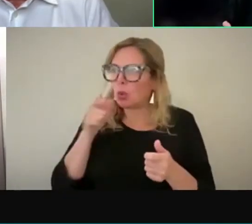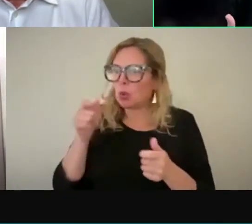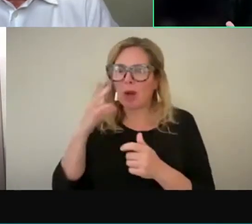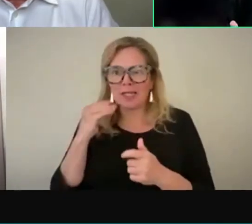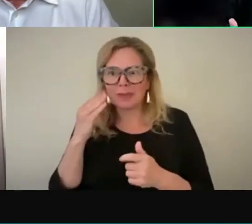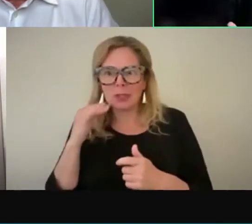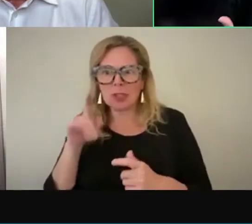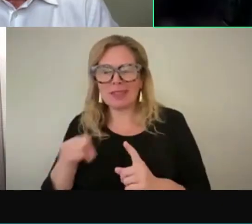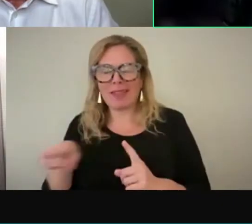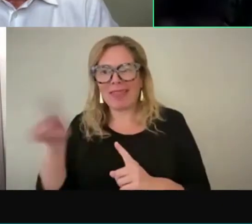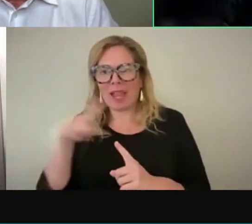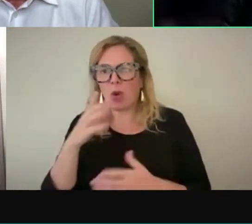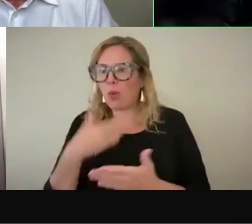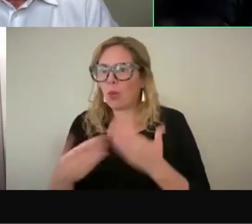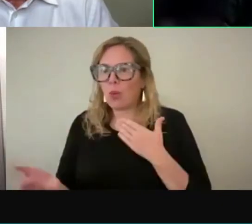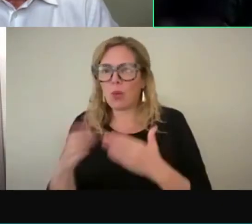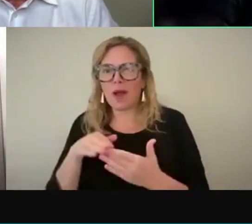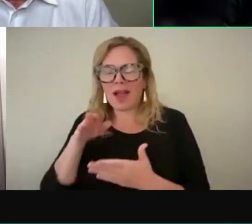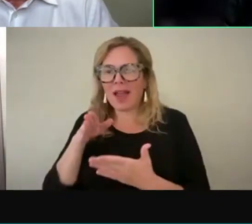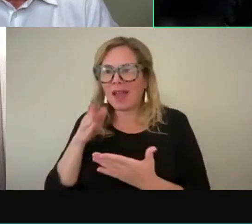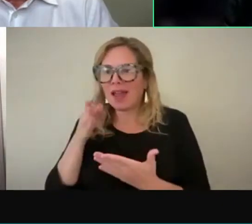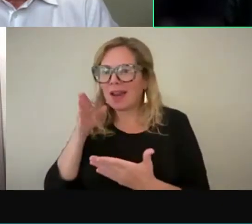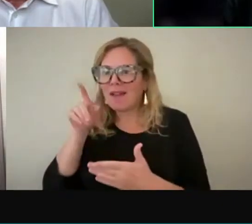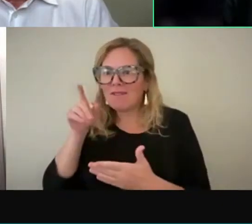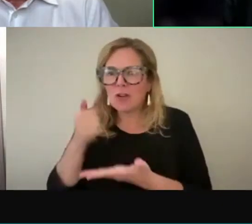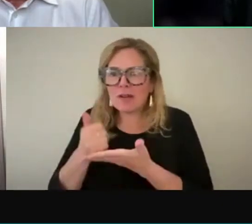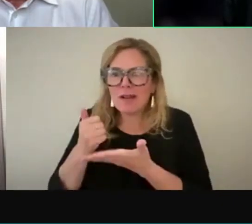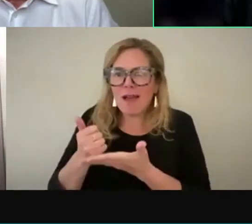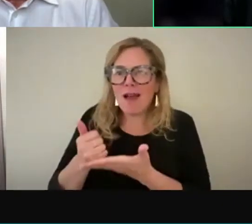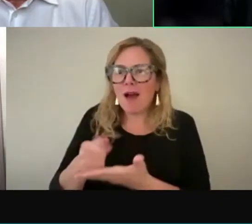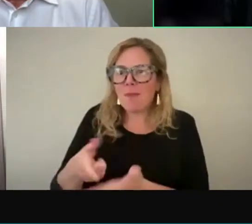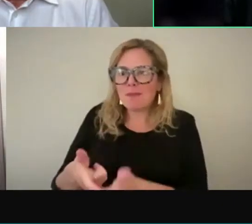if we can help co-develop solutions with them, then the chances of those solutions,